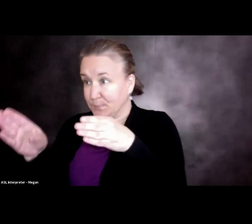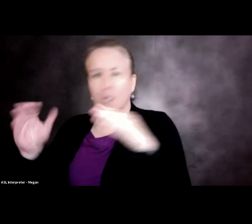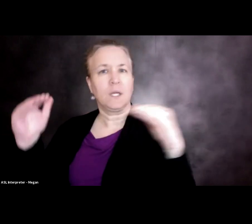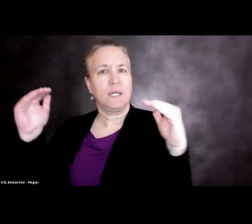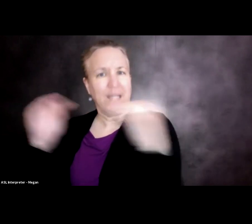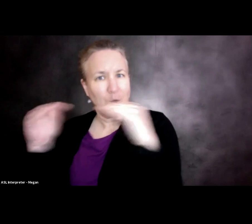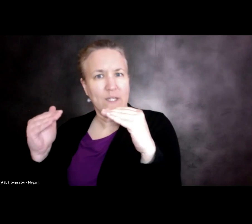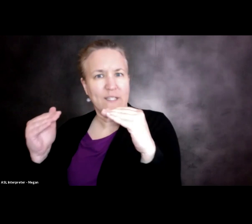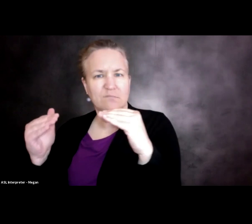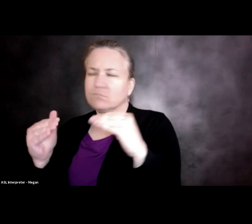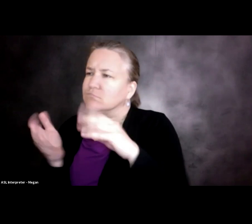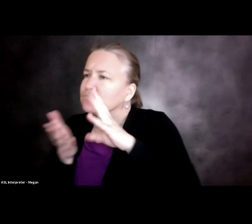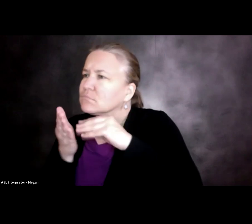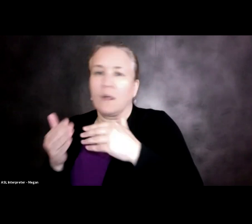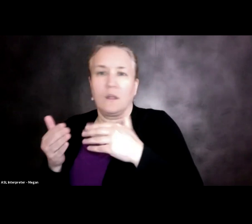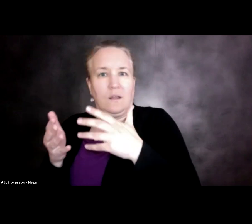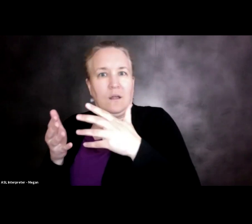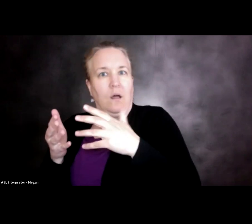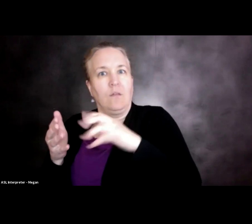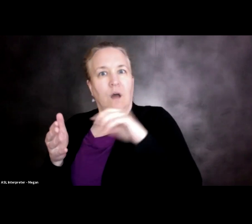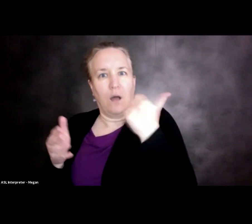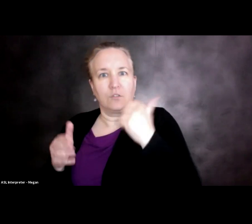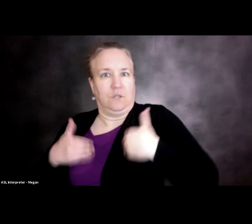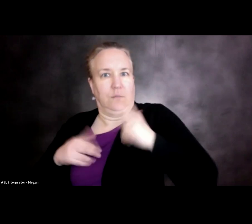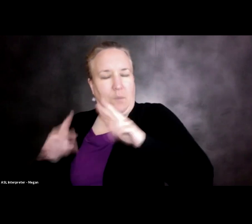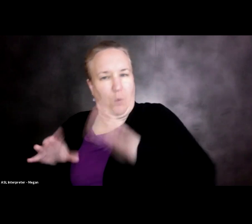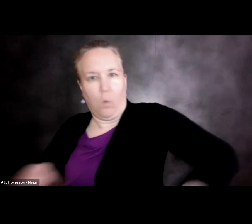in the remaining young people of the world.